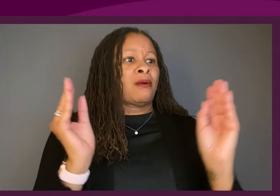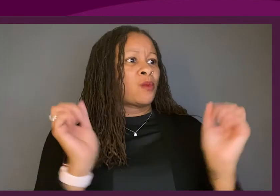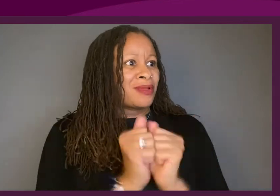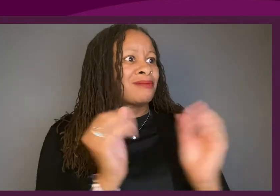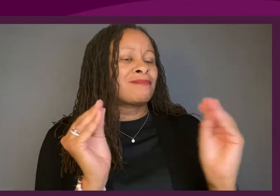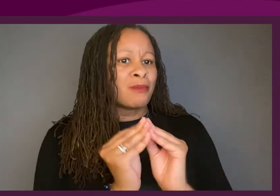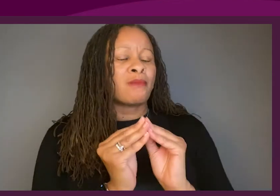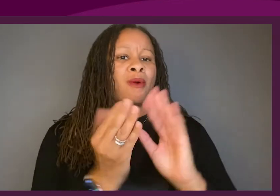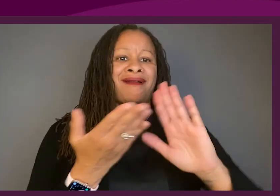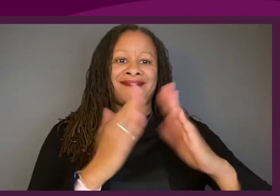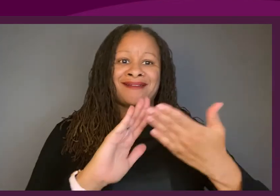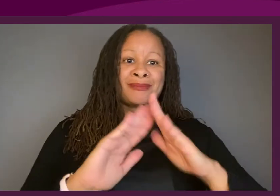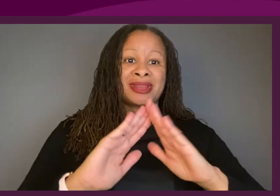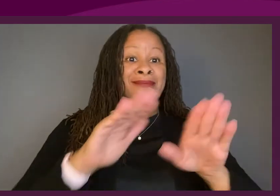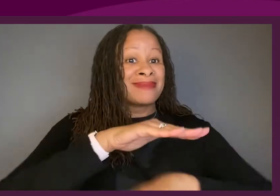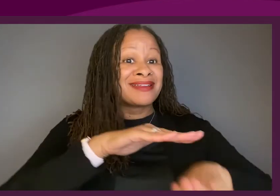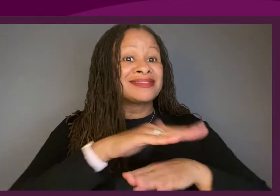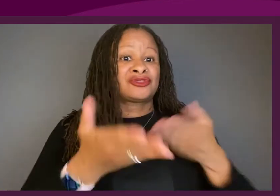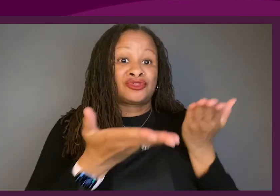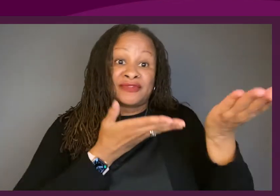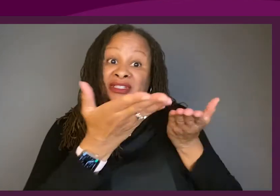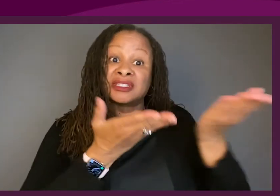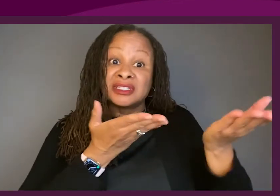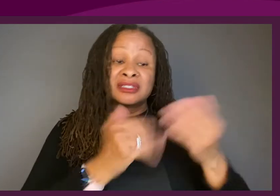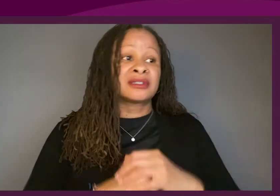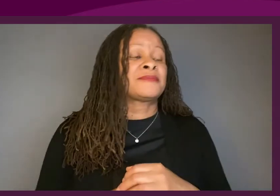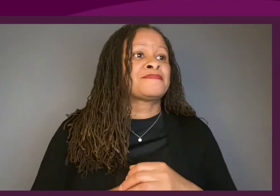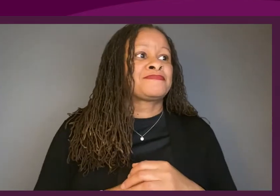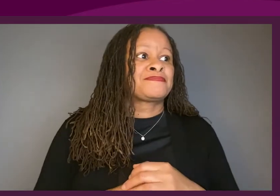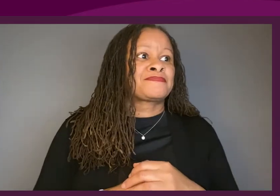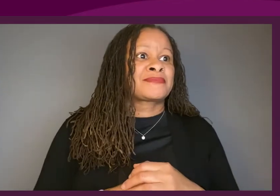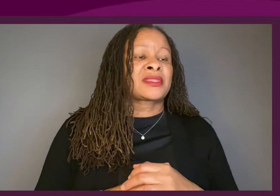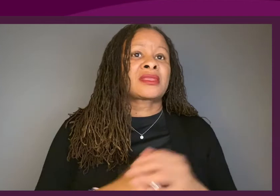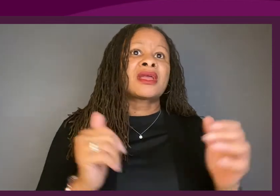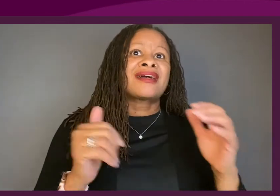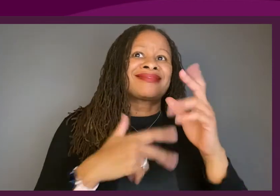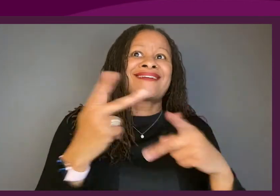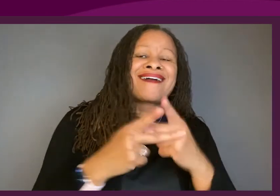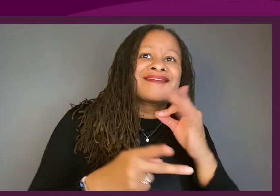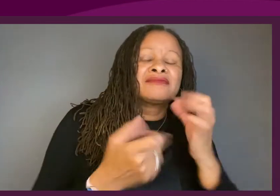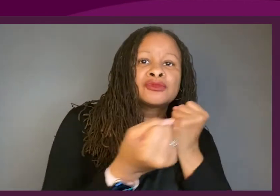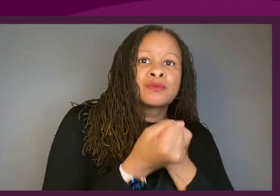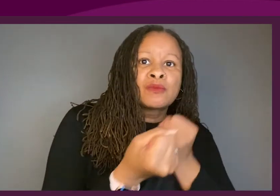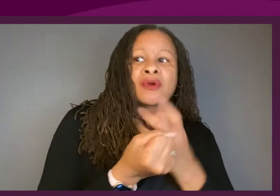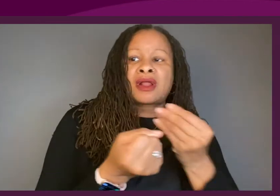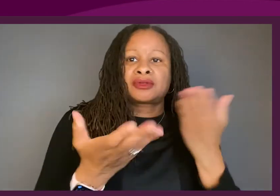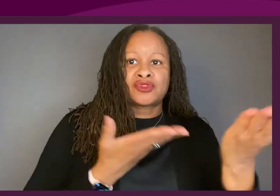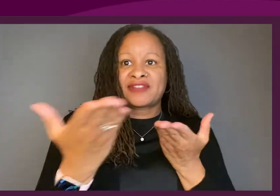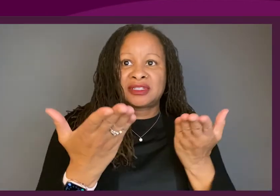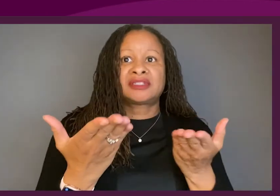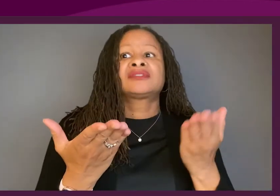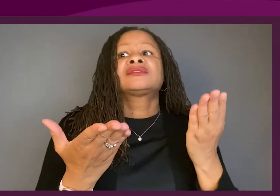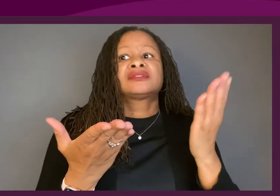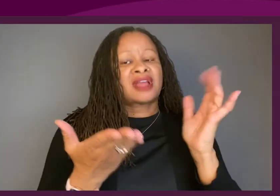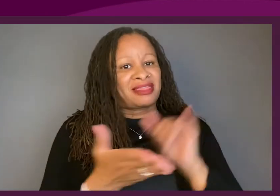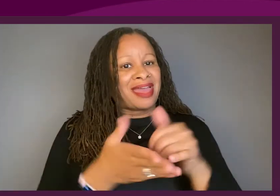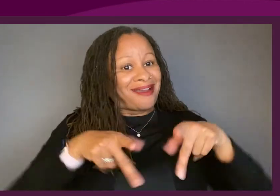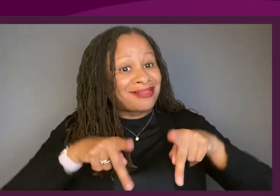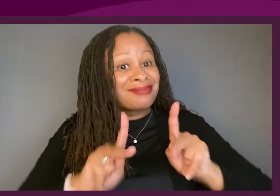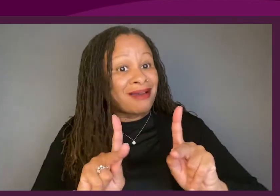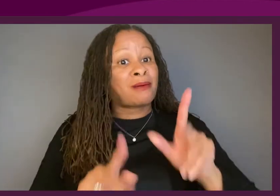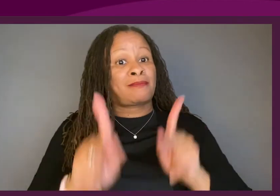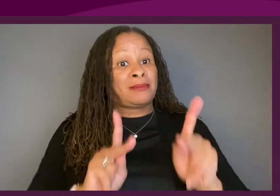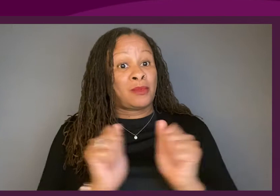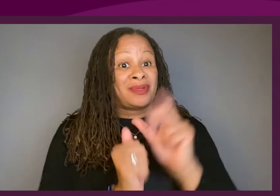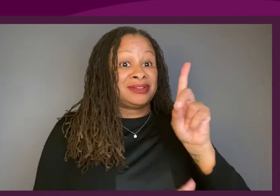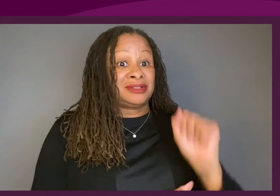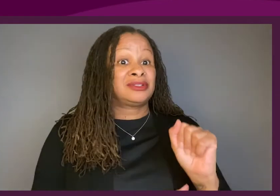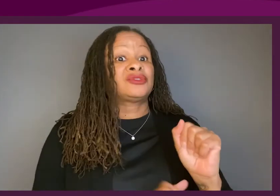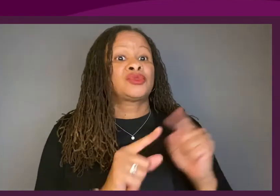with disabilities with community services, the kinds of supports and services that enable